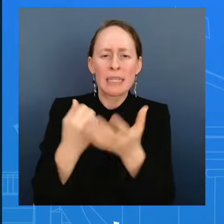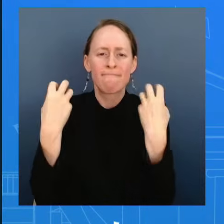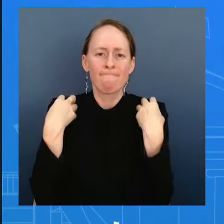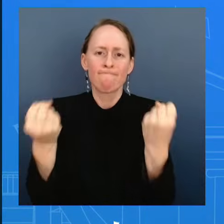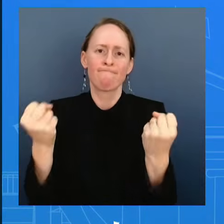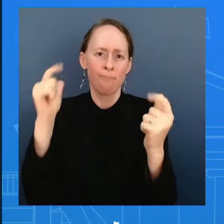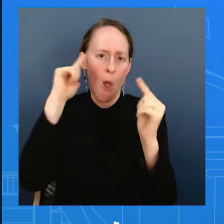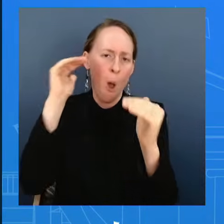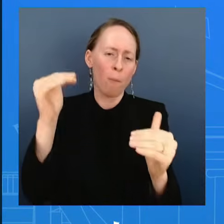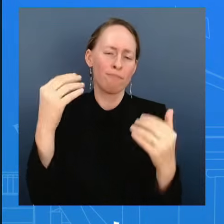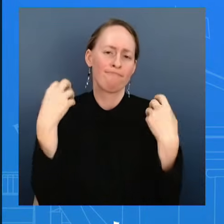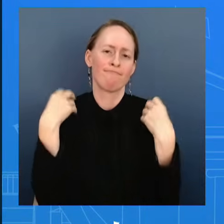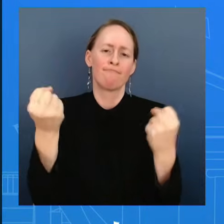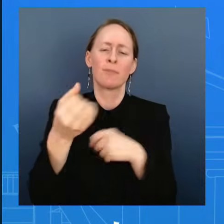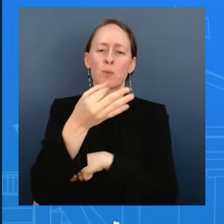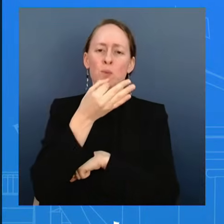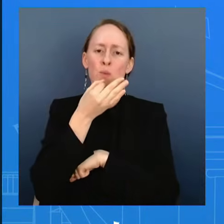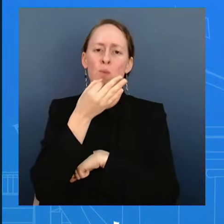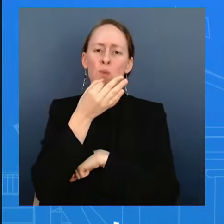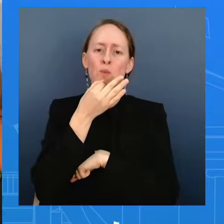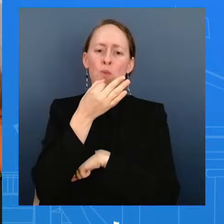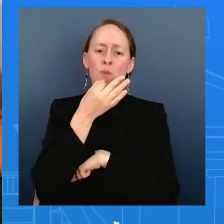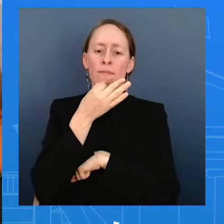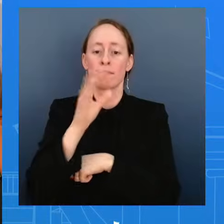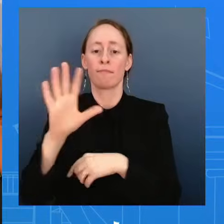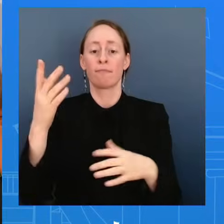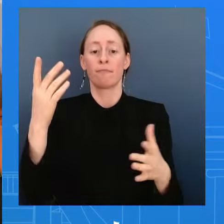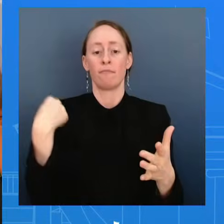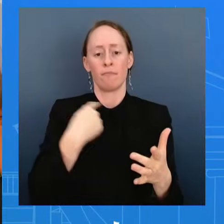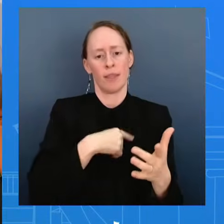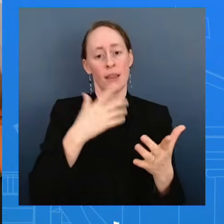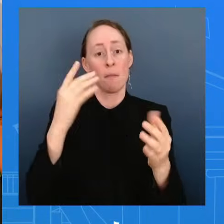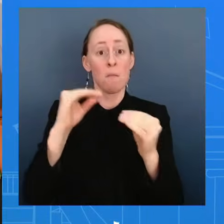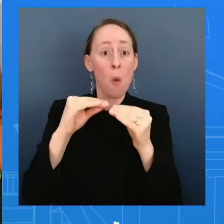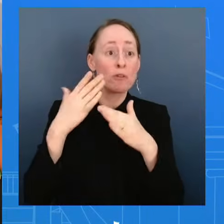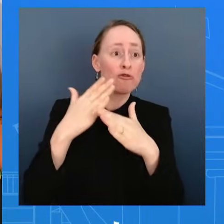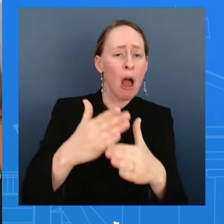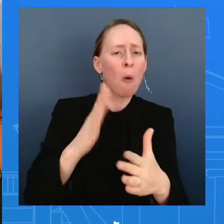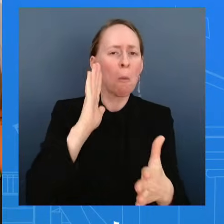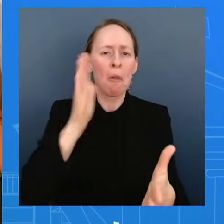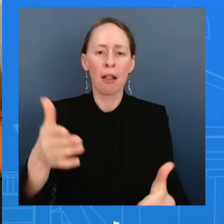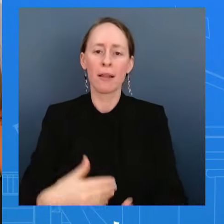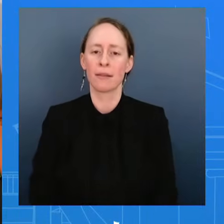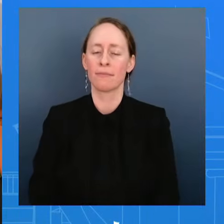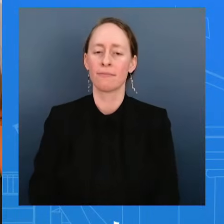to get that humanitarian aid -- continuing to get that humanitarian aid into Gaza. And that's what we want to see.